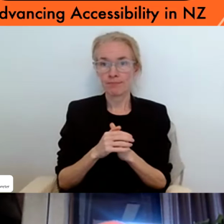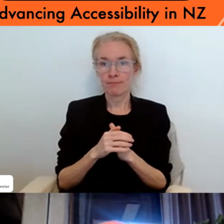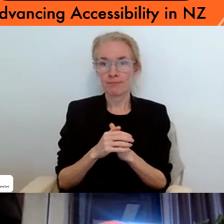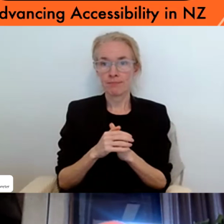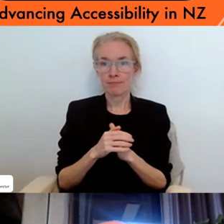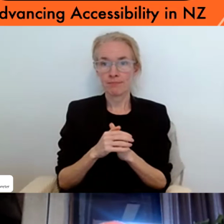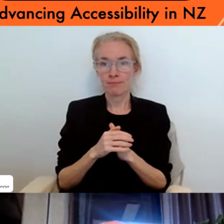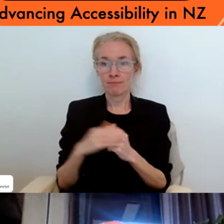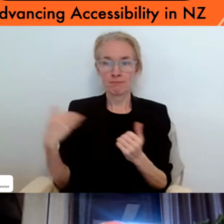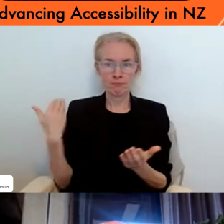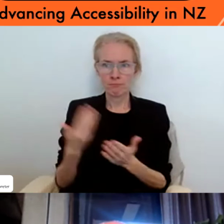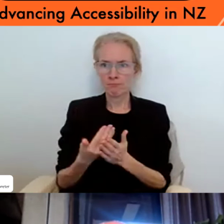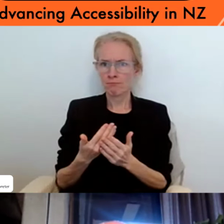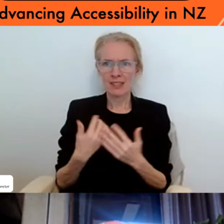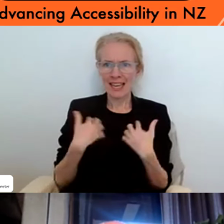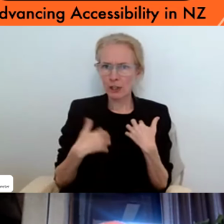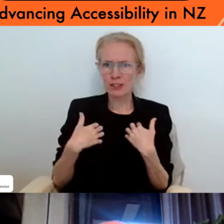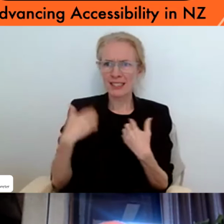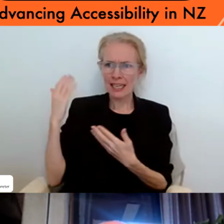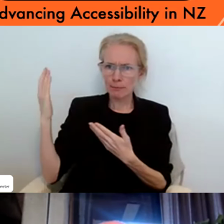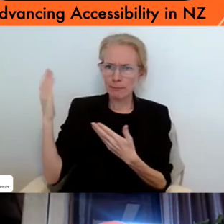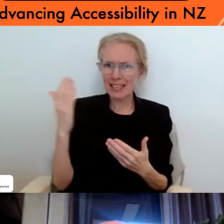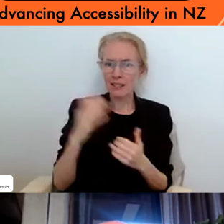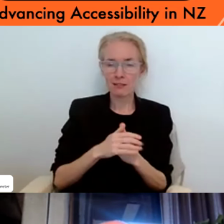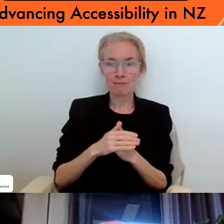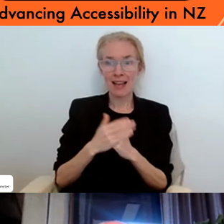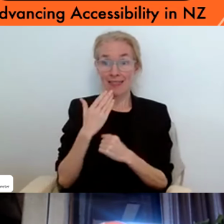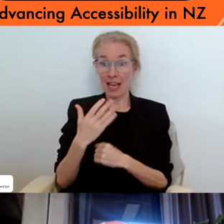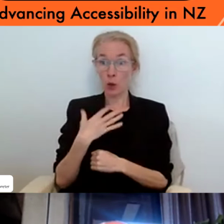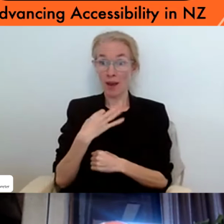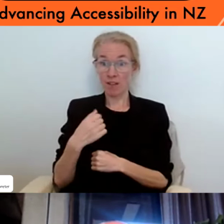great speakers and of course thank you for the invite. The social